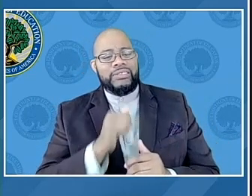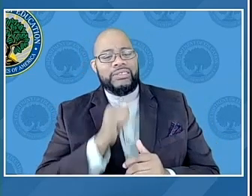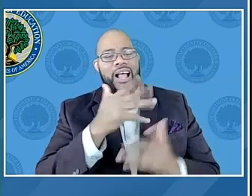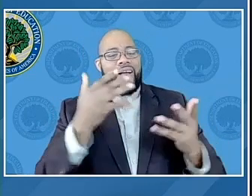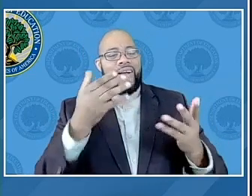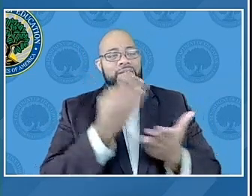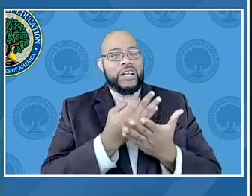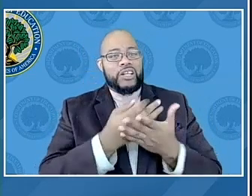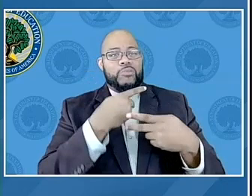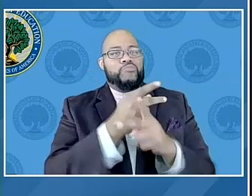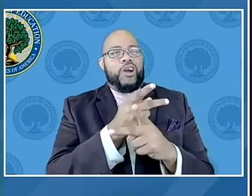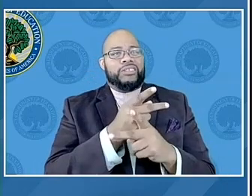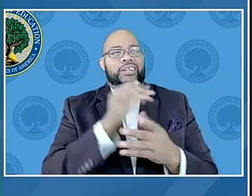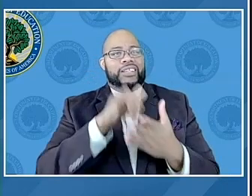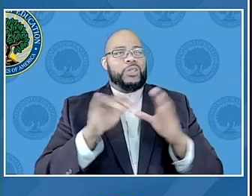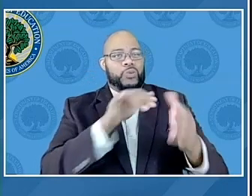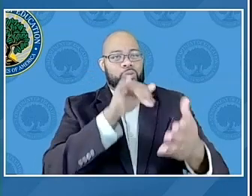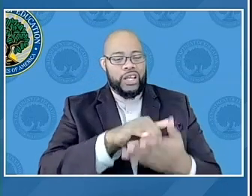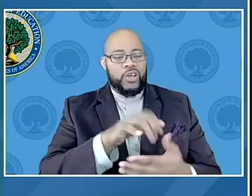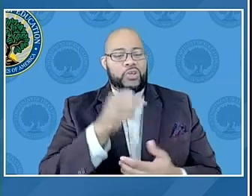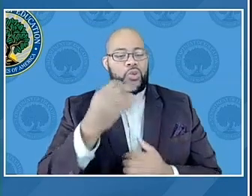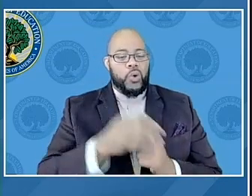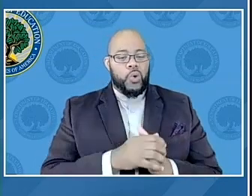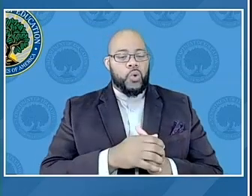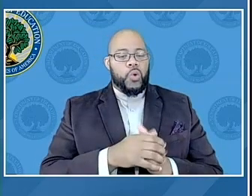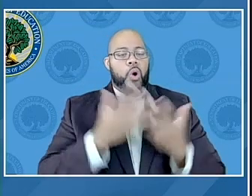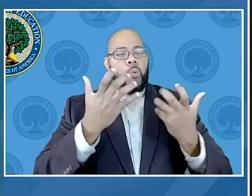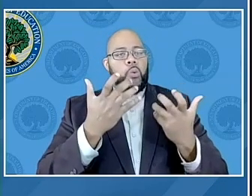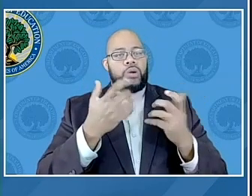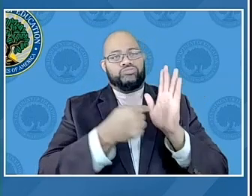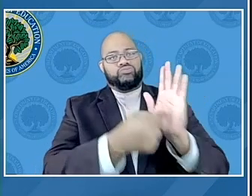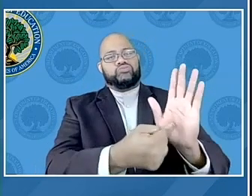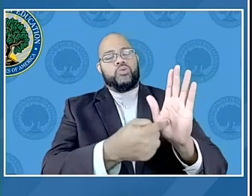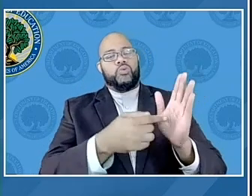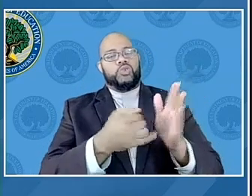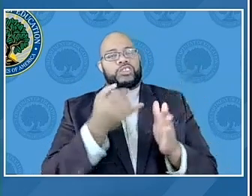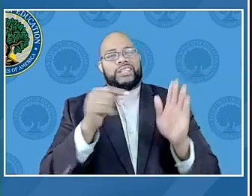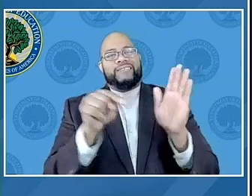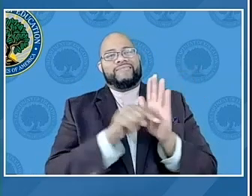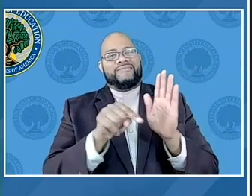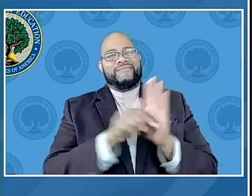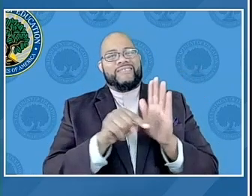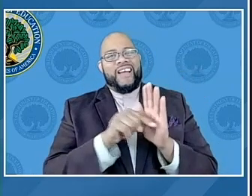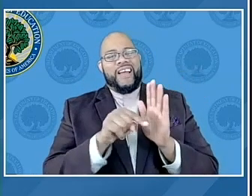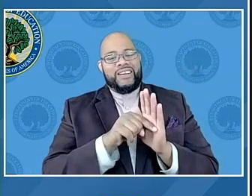that do this, so I just kind of want to point that out, that just negative amortization in general is very confusing